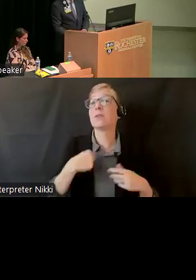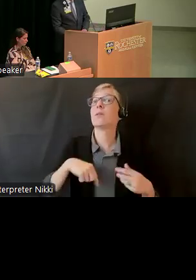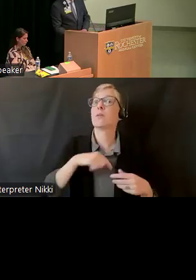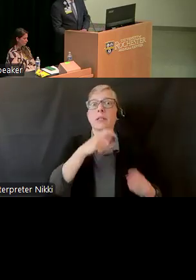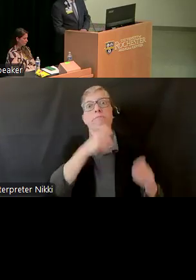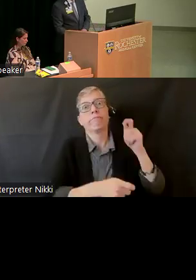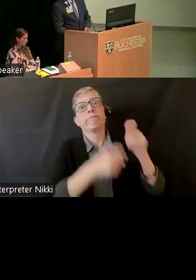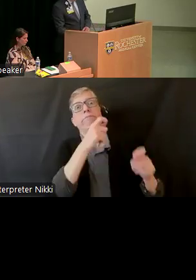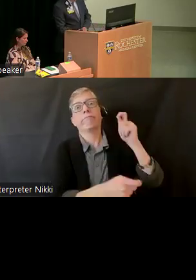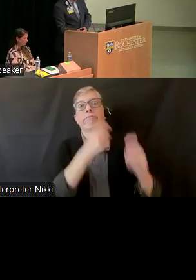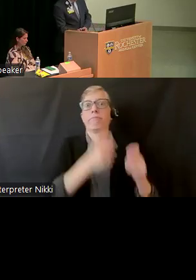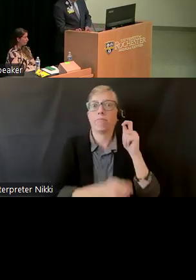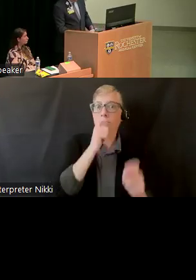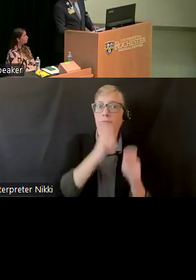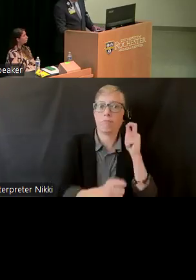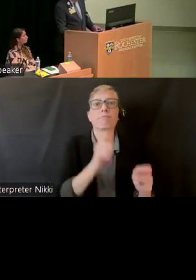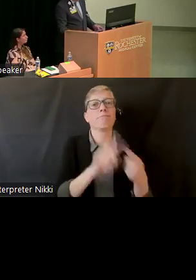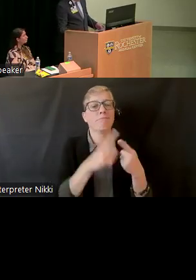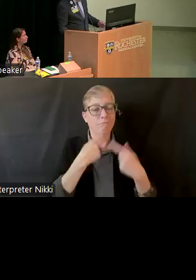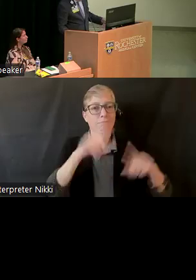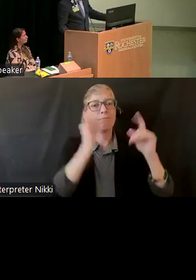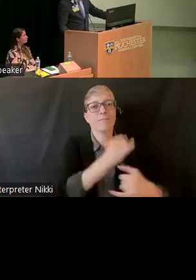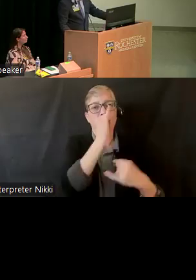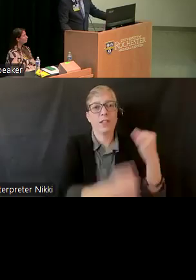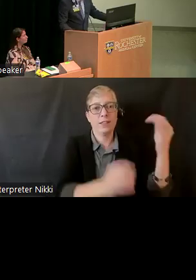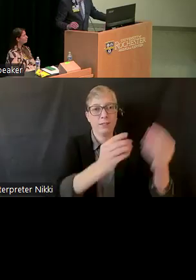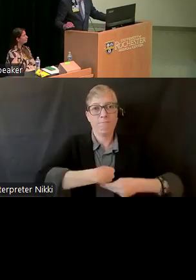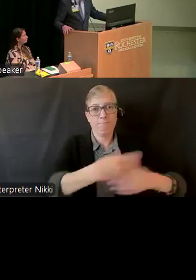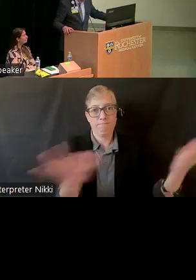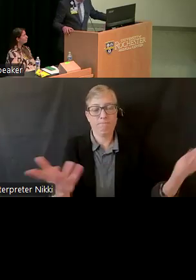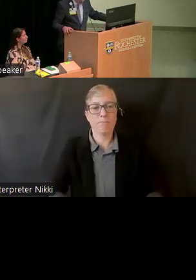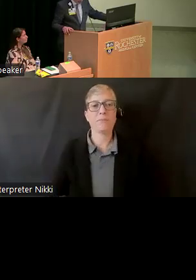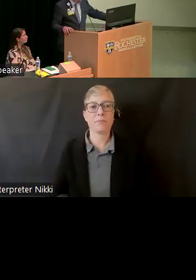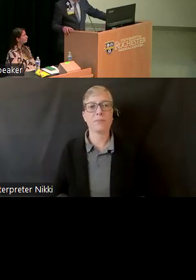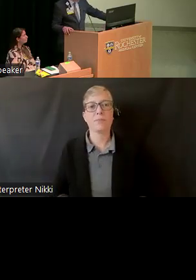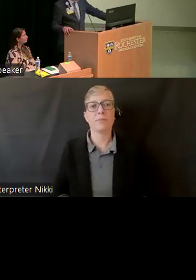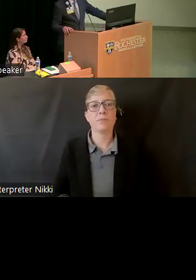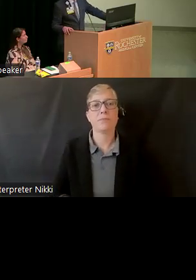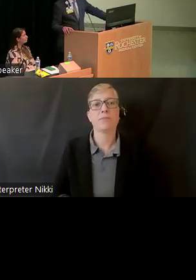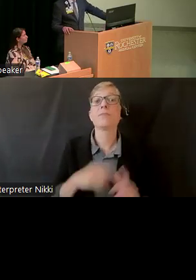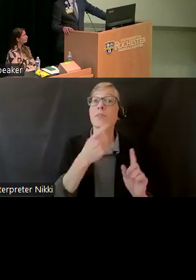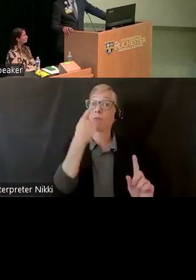several months and we got it done the Dr lauren Heroes Foundation recently recognized URMC as